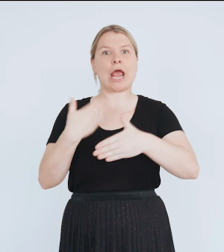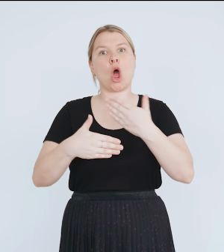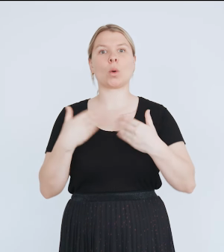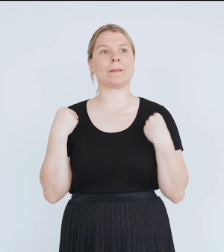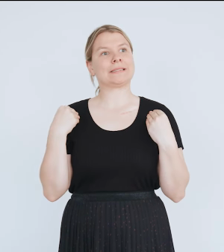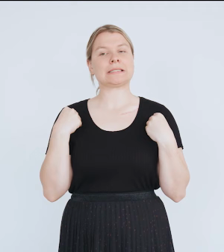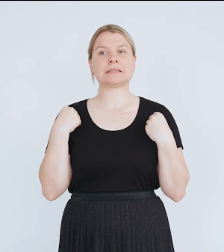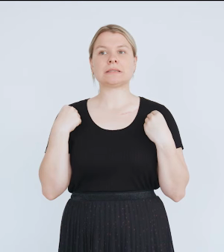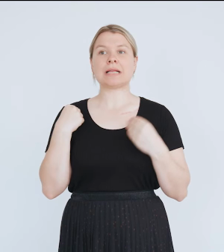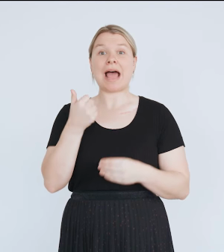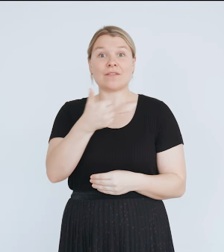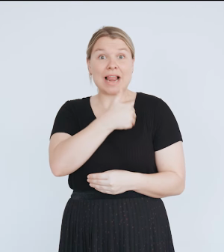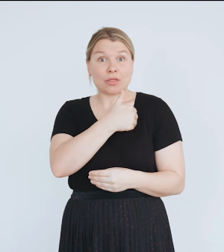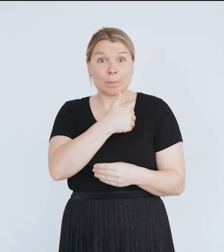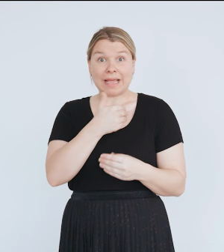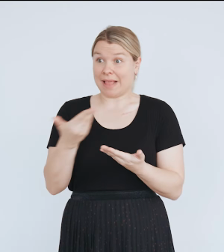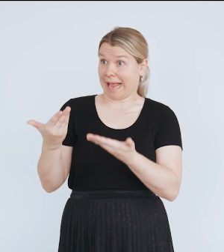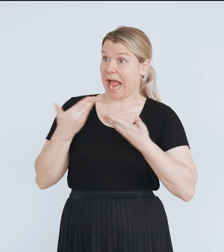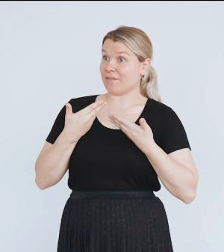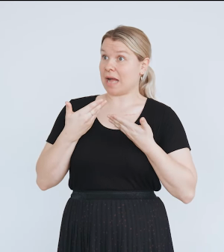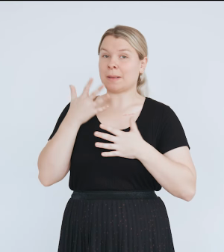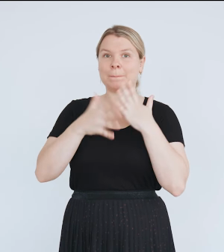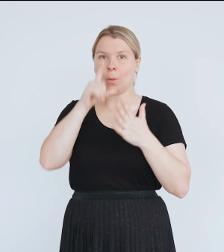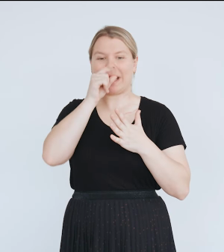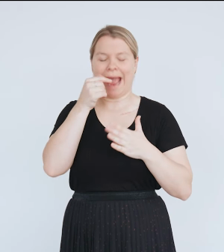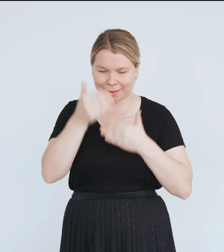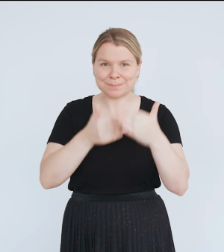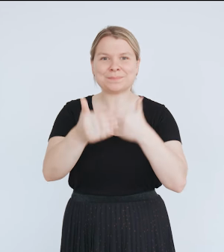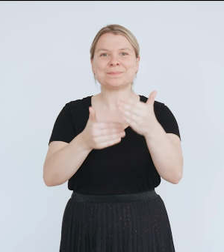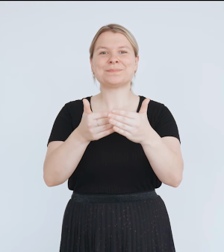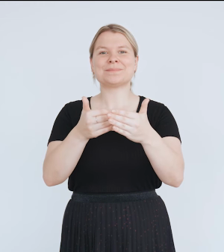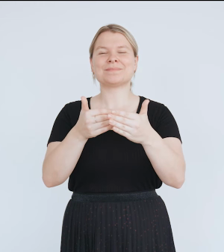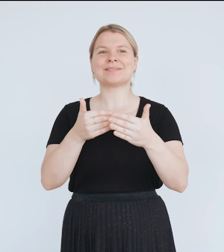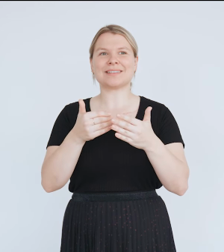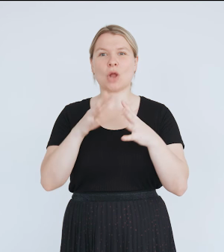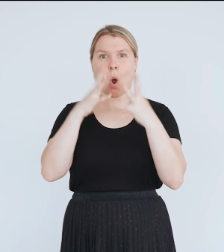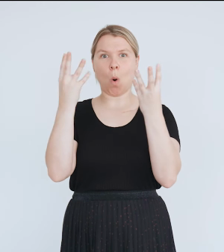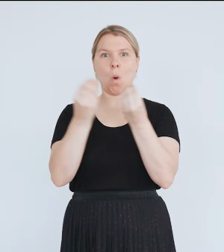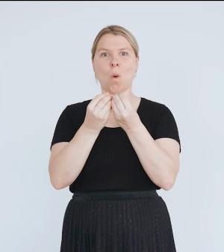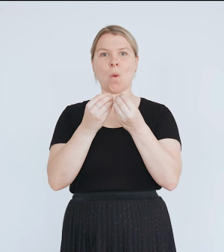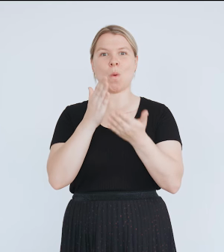and that the philanthropy that we've been provided has certainly allowed us to do that in a manner that actually is holistic.